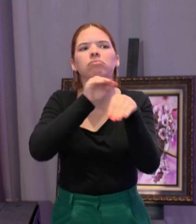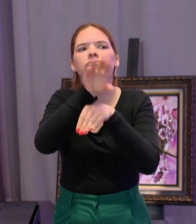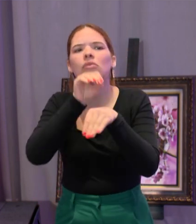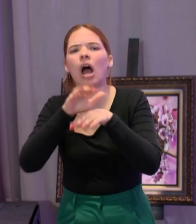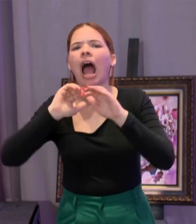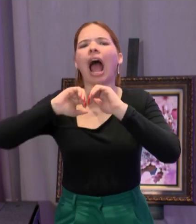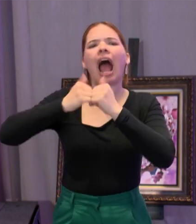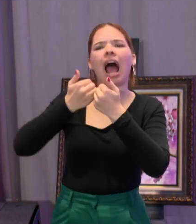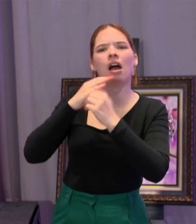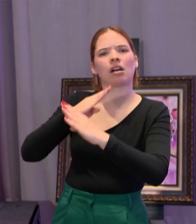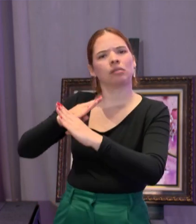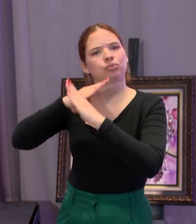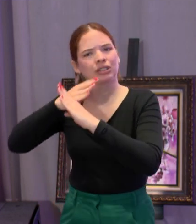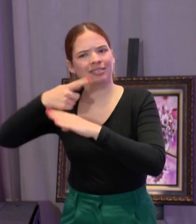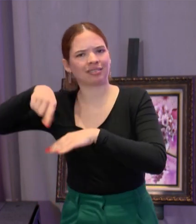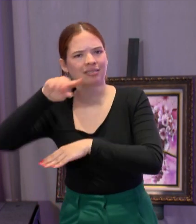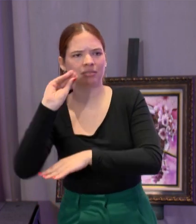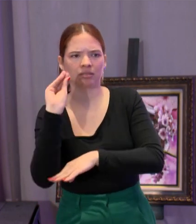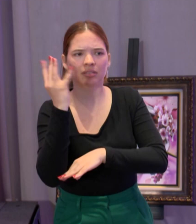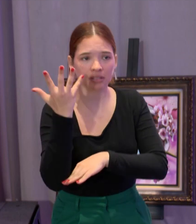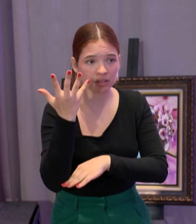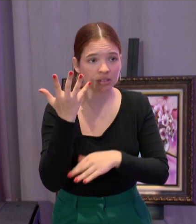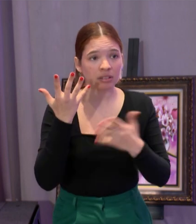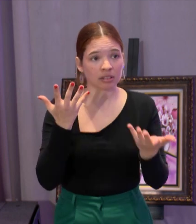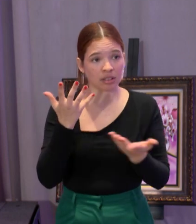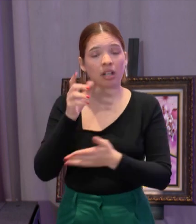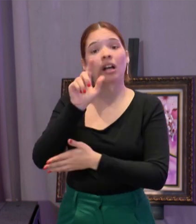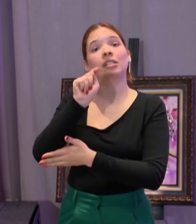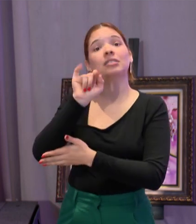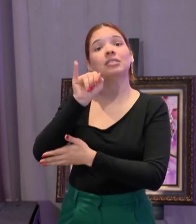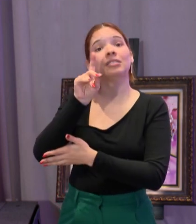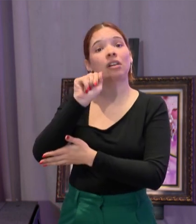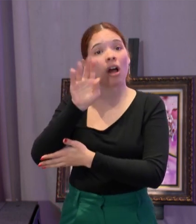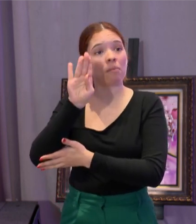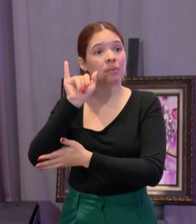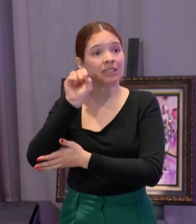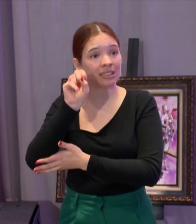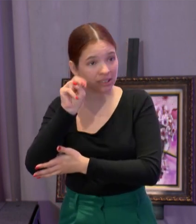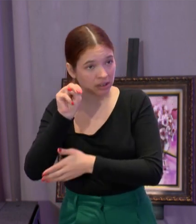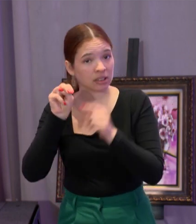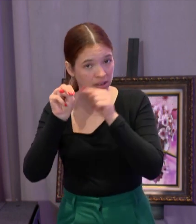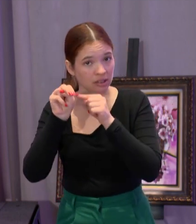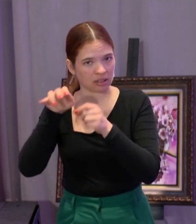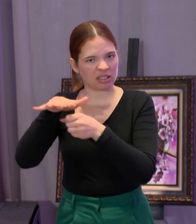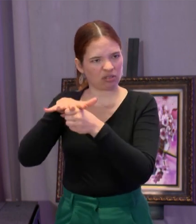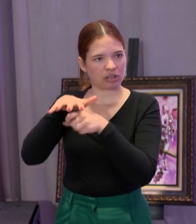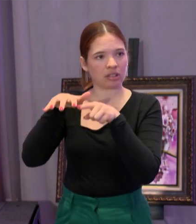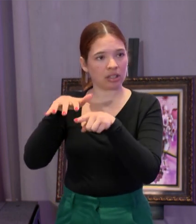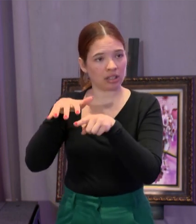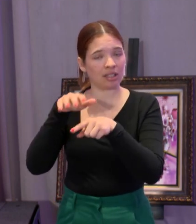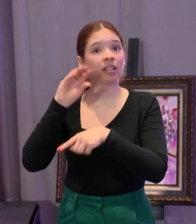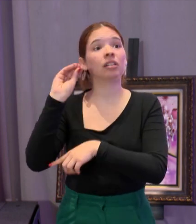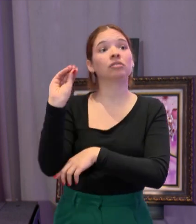PROTECTING THE TREES. AND AT THE TIDAL BASIN WELCOME AREA, YOU CAN RECEIVE A CHERRY BLOSSOM PROTECTOR BUTTON WHEN YOU TAKE THE PLEDGE TO HELP US